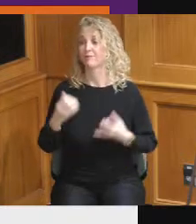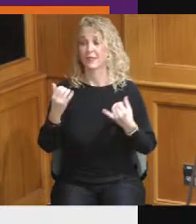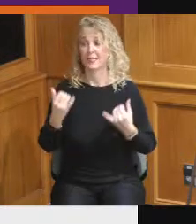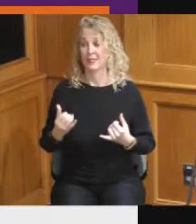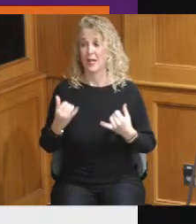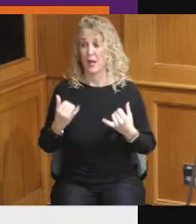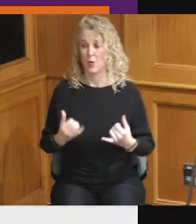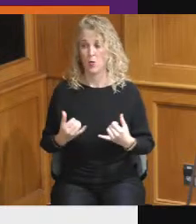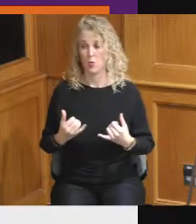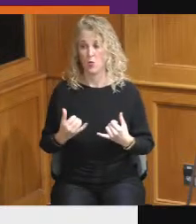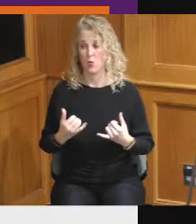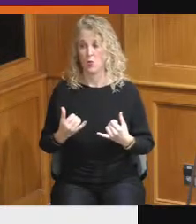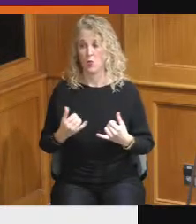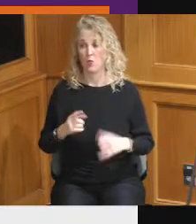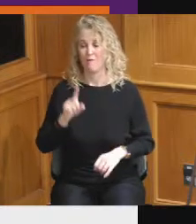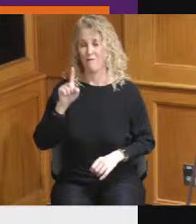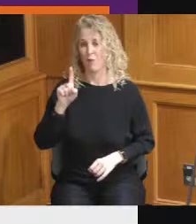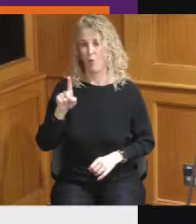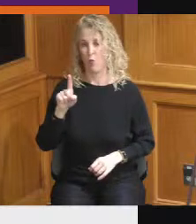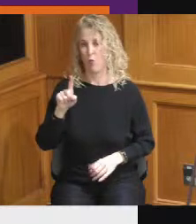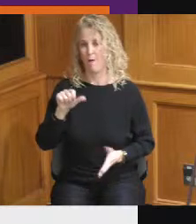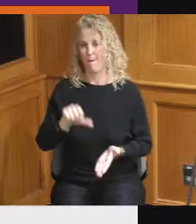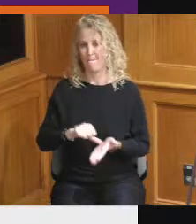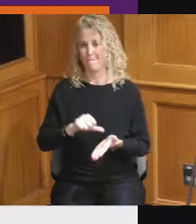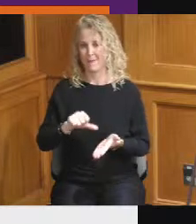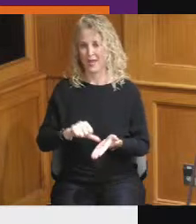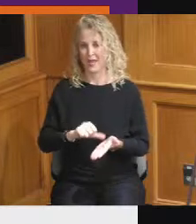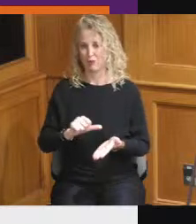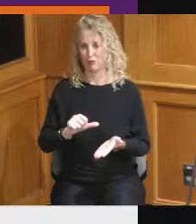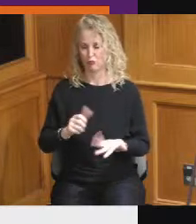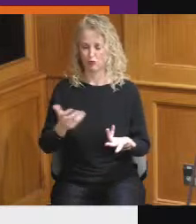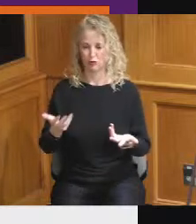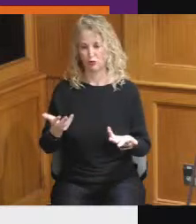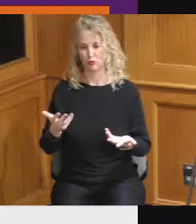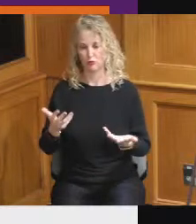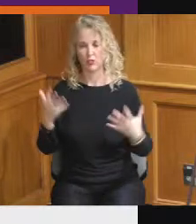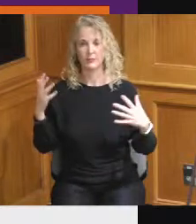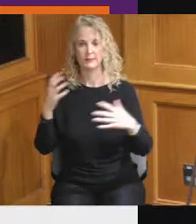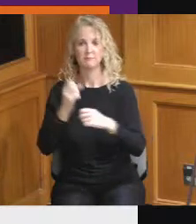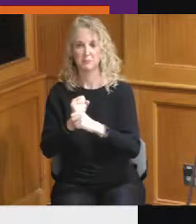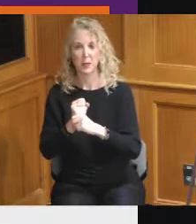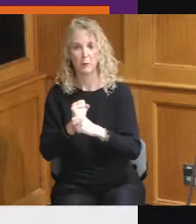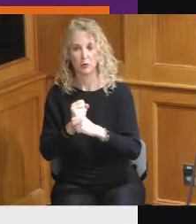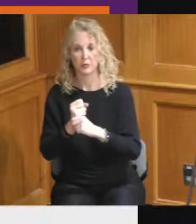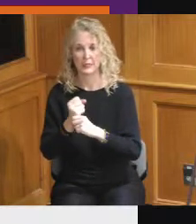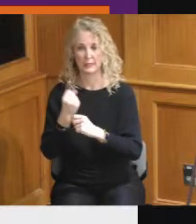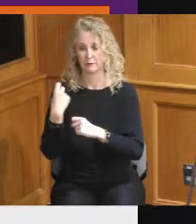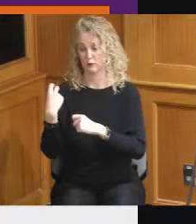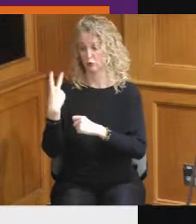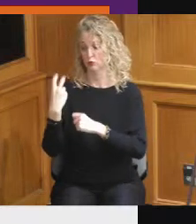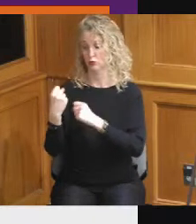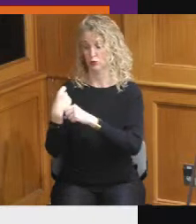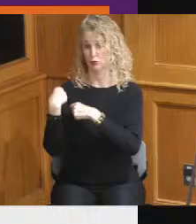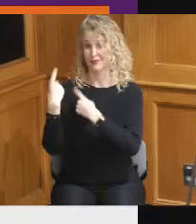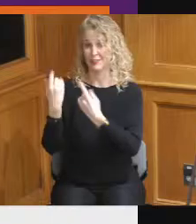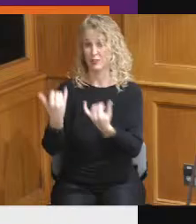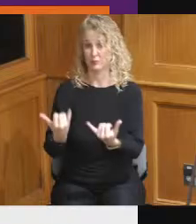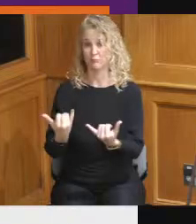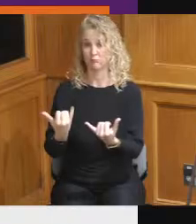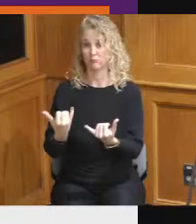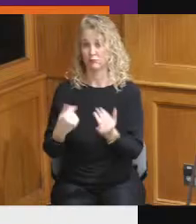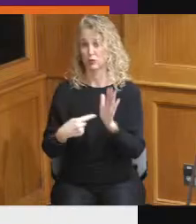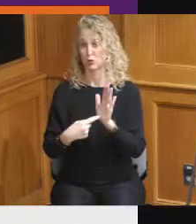a onepage summary of the last two years that the summary of the impacts and we've published that